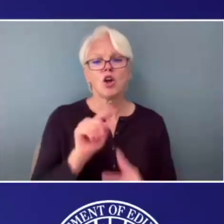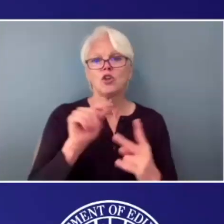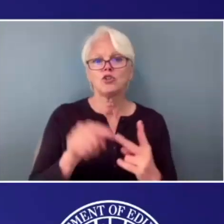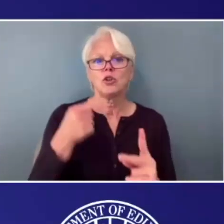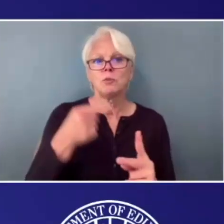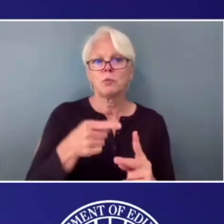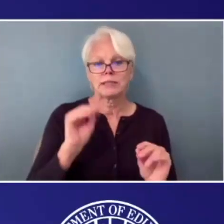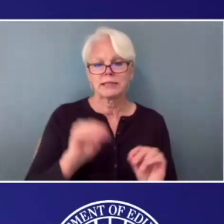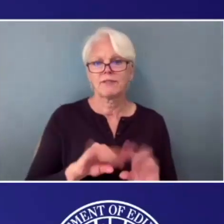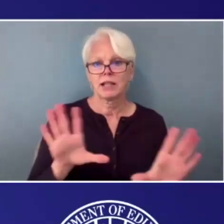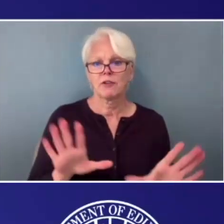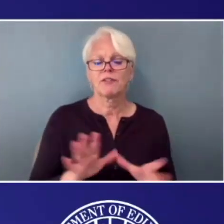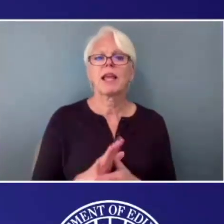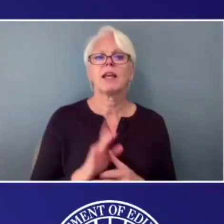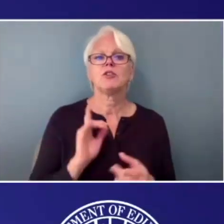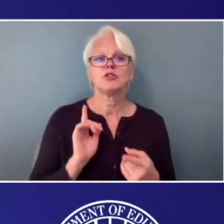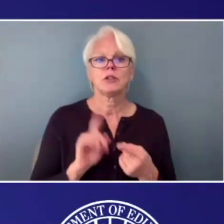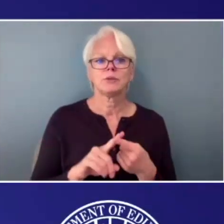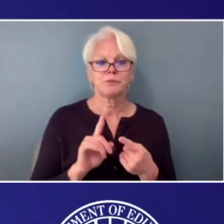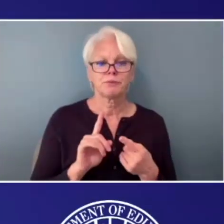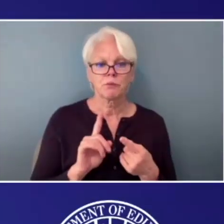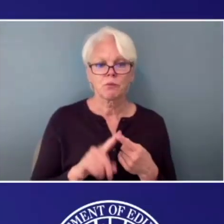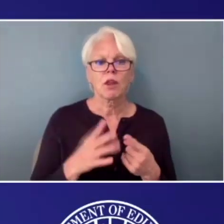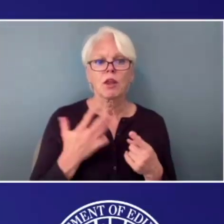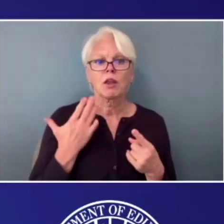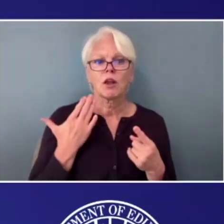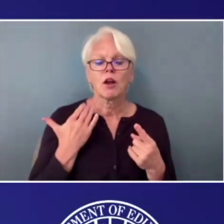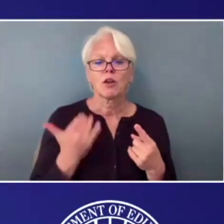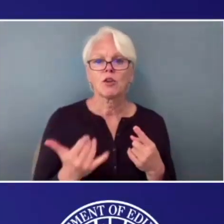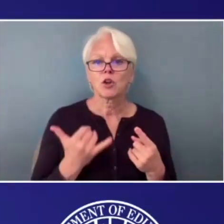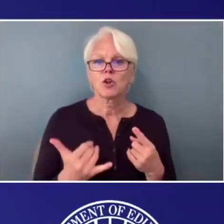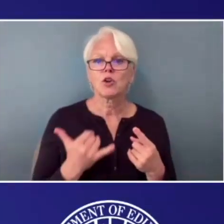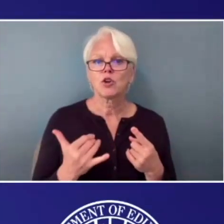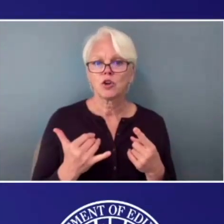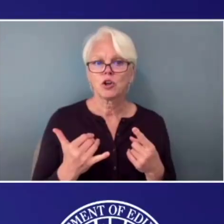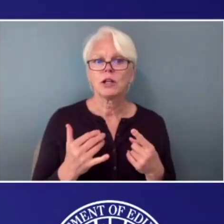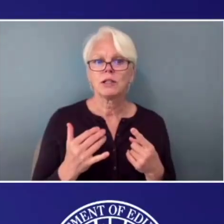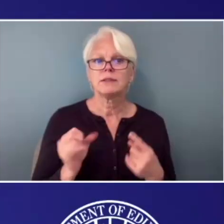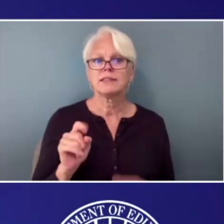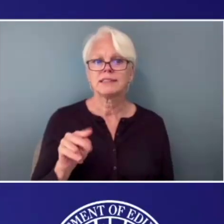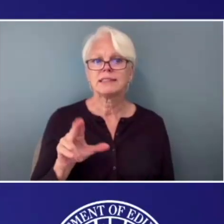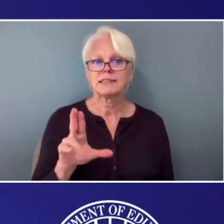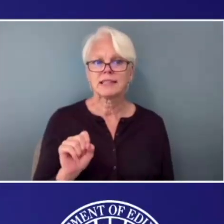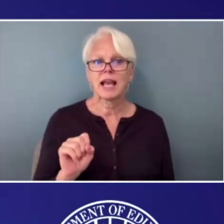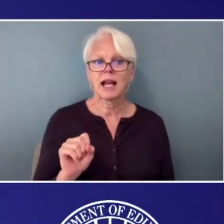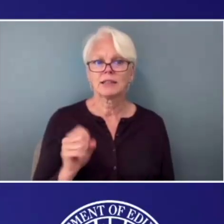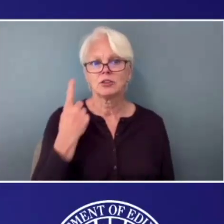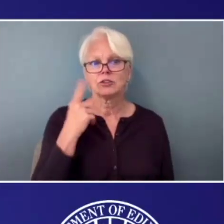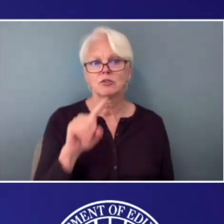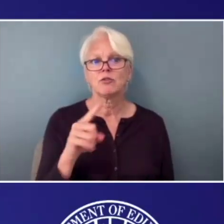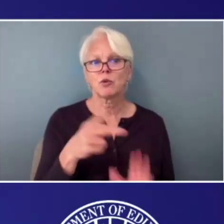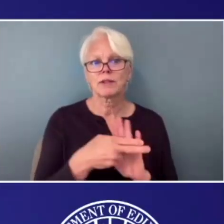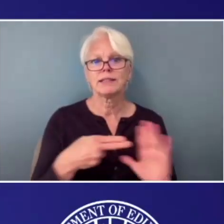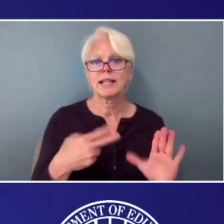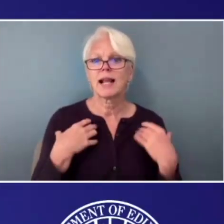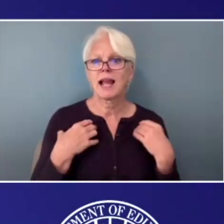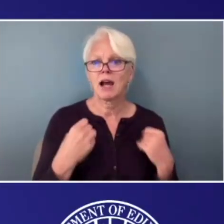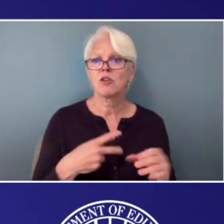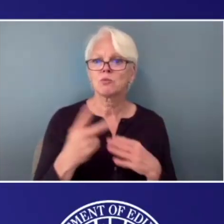The current status of the designated health programs that get -- right now,